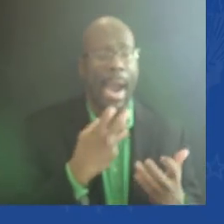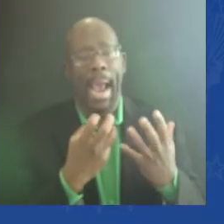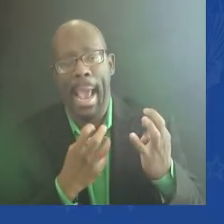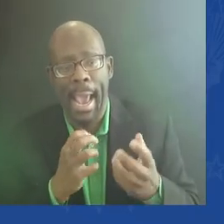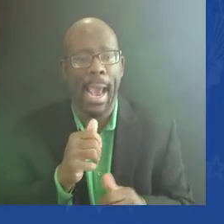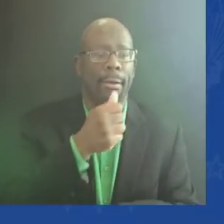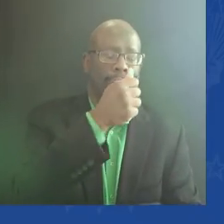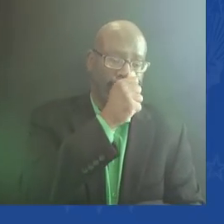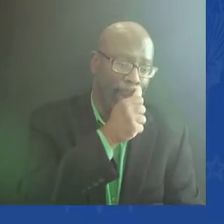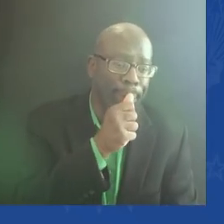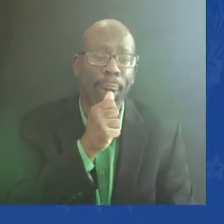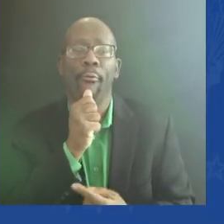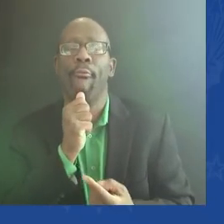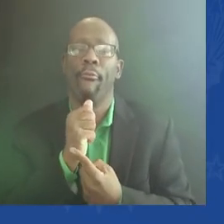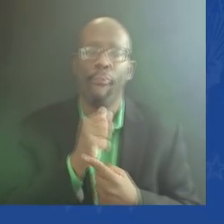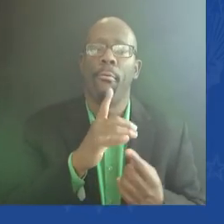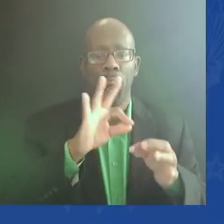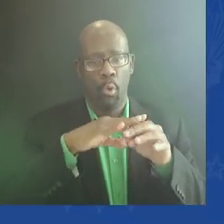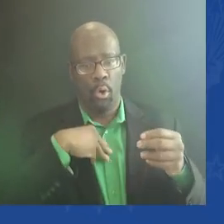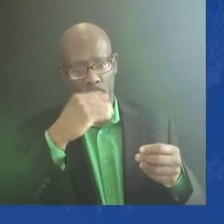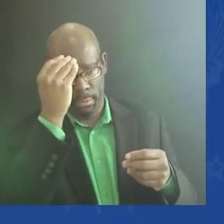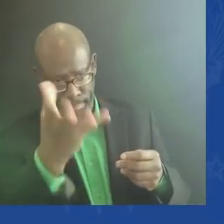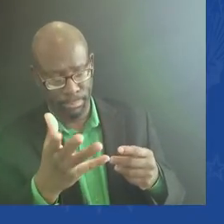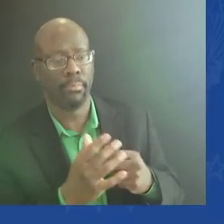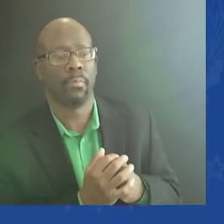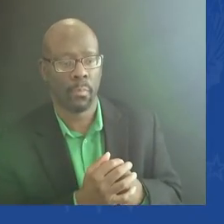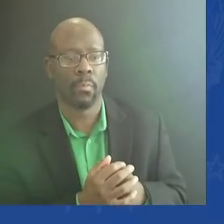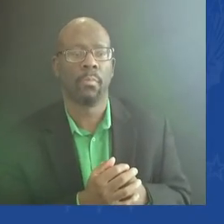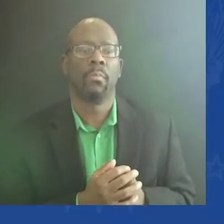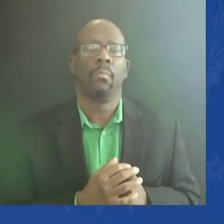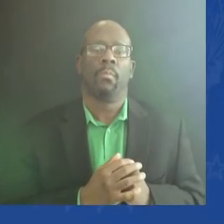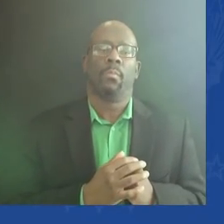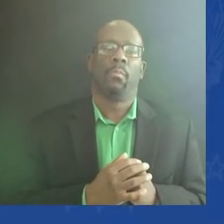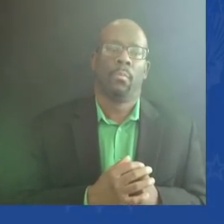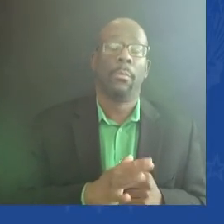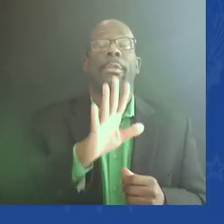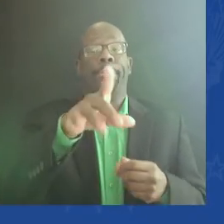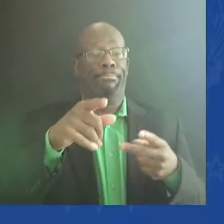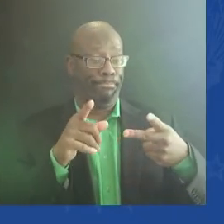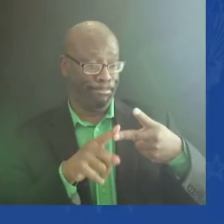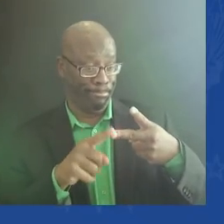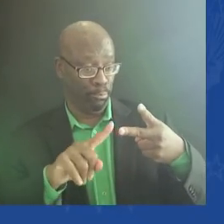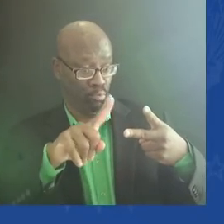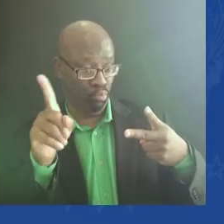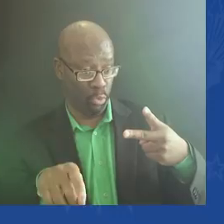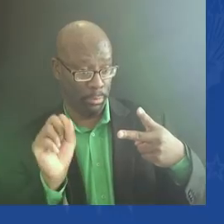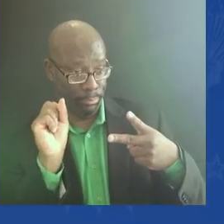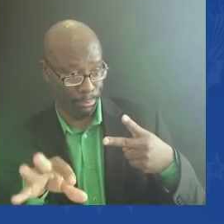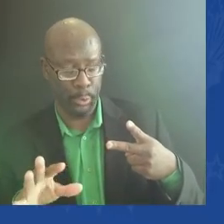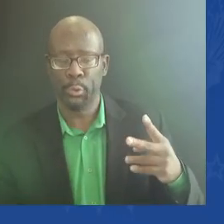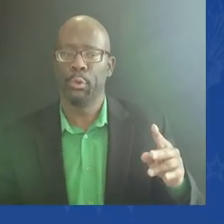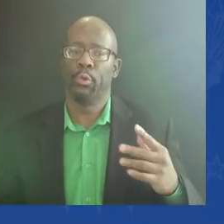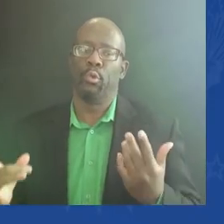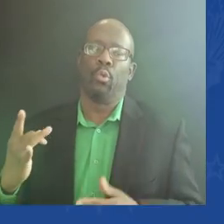One of the, obviously, big problems in the United States for supply chains is not having enough workers, not enough people to drive trucks